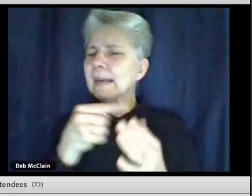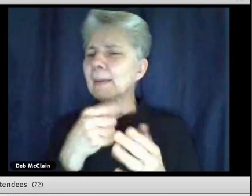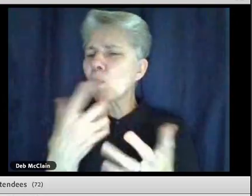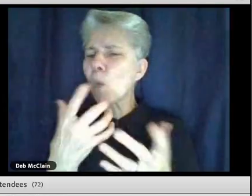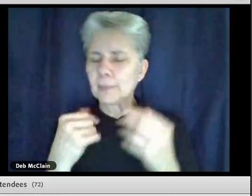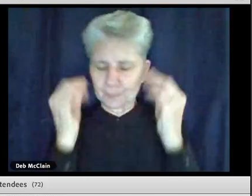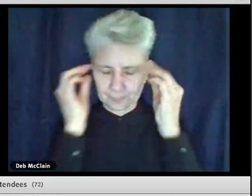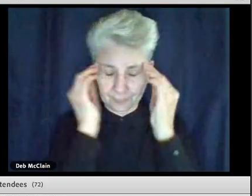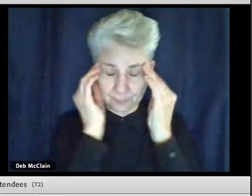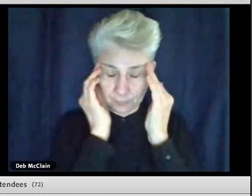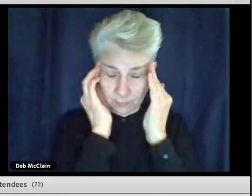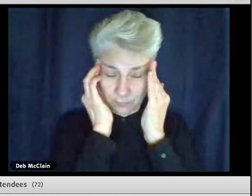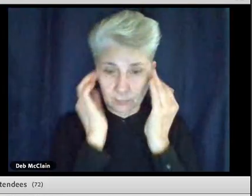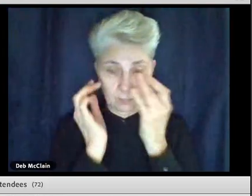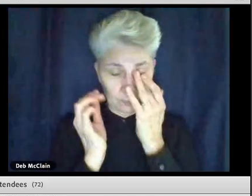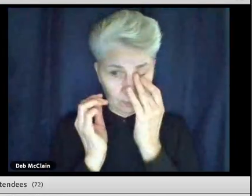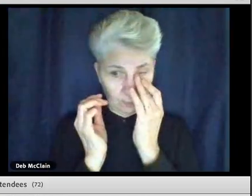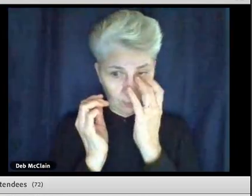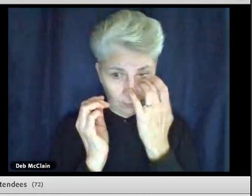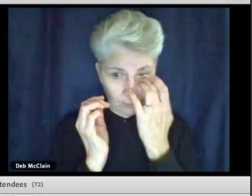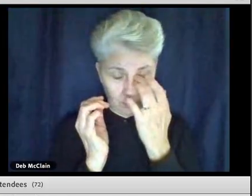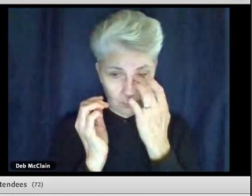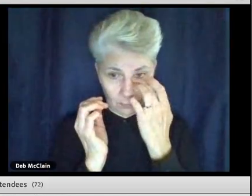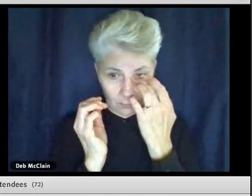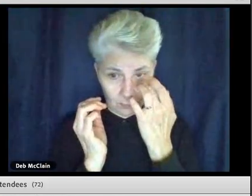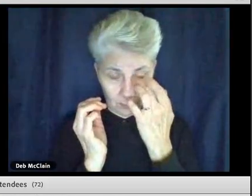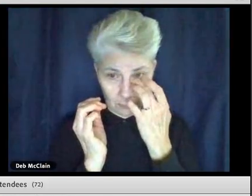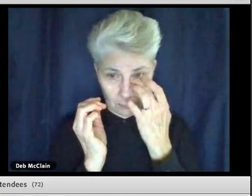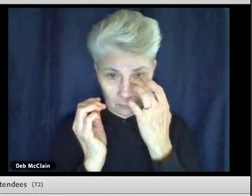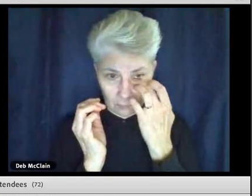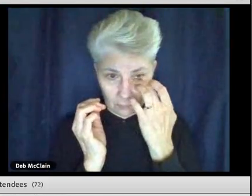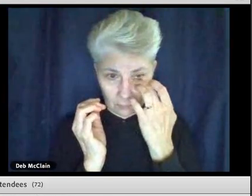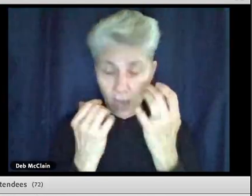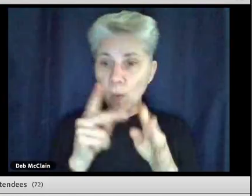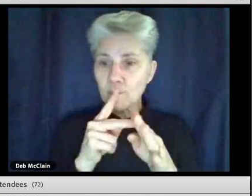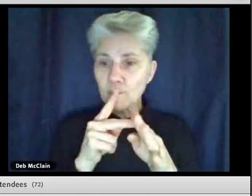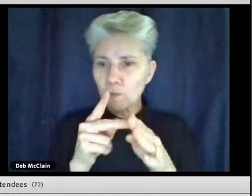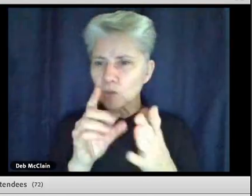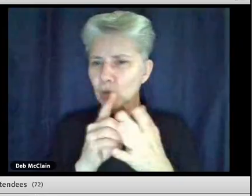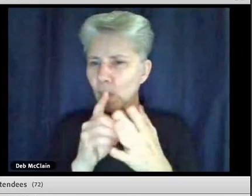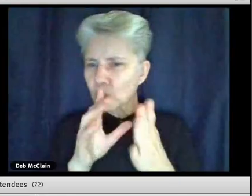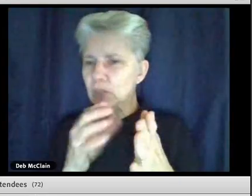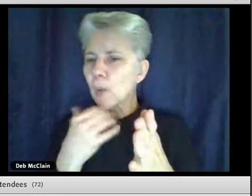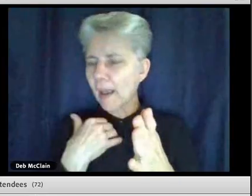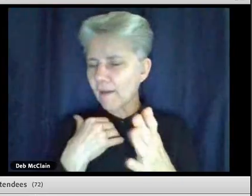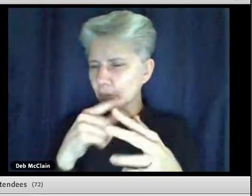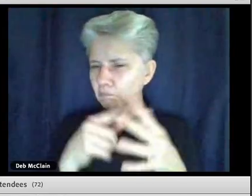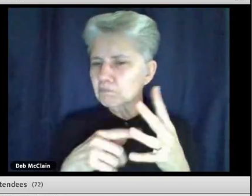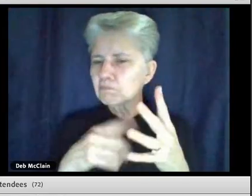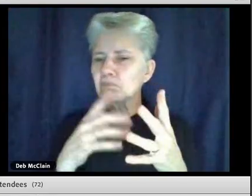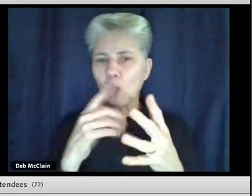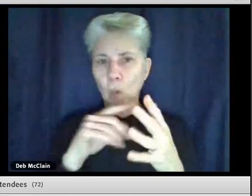an expert in the microbiology field? What kind of things would you do to check? And you can type in the chat box.